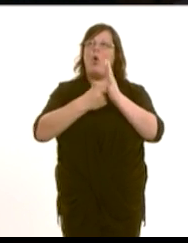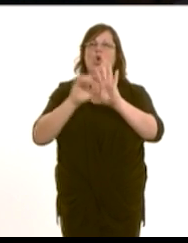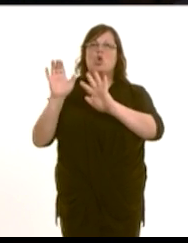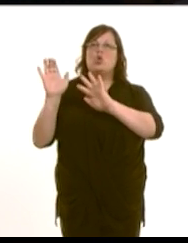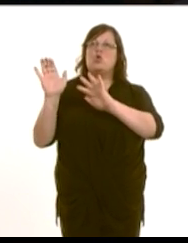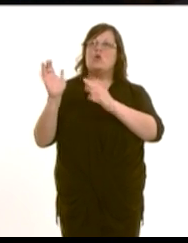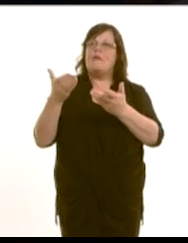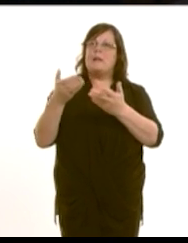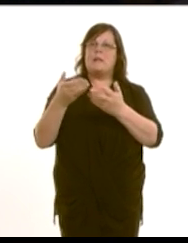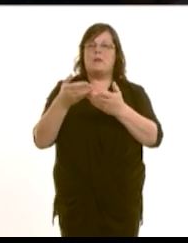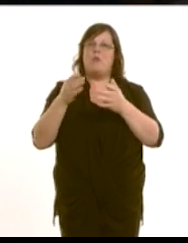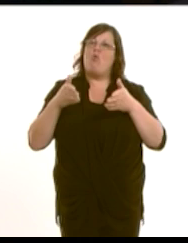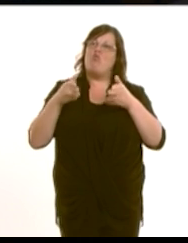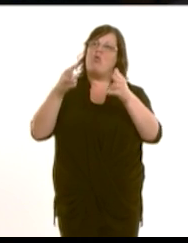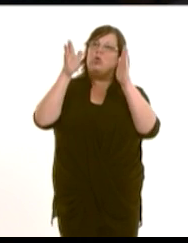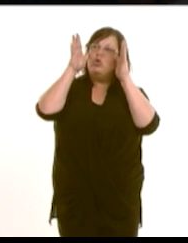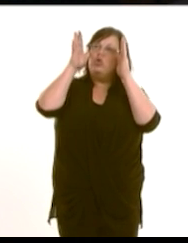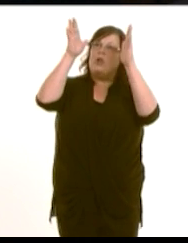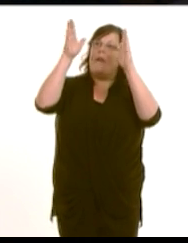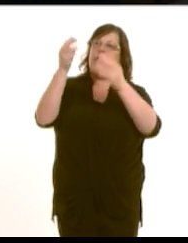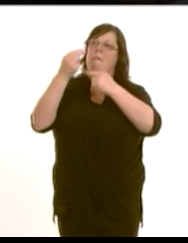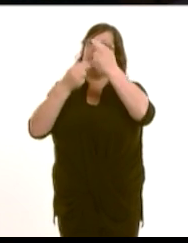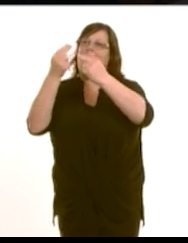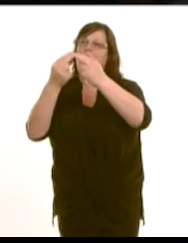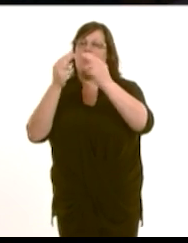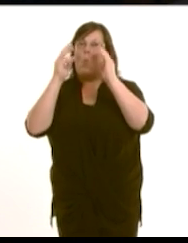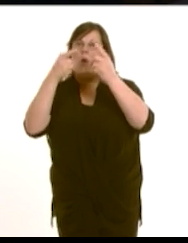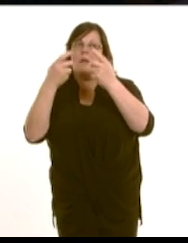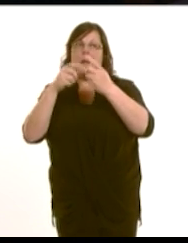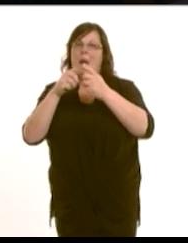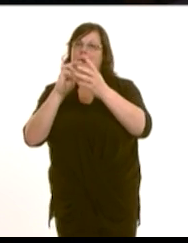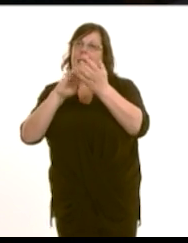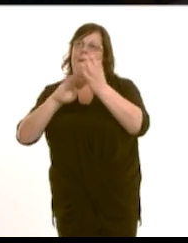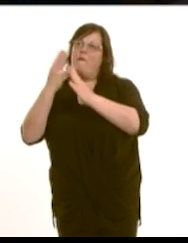route on their businesses, as does the port of Newport, which may be bisected by at least